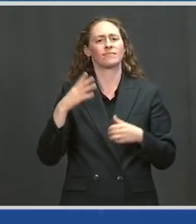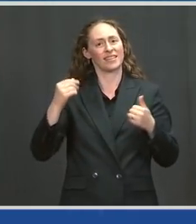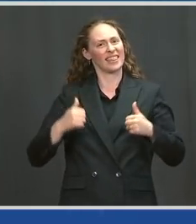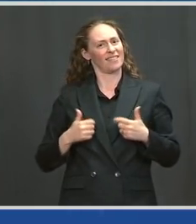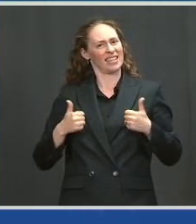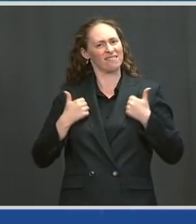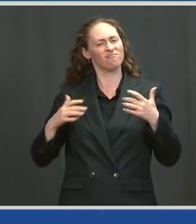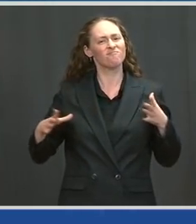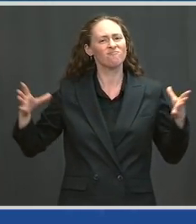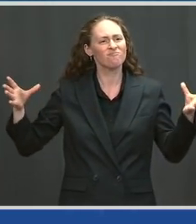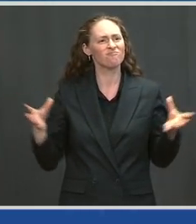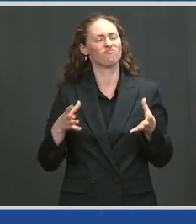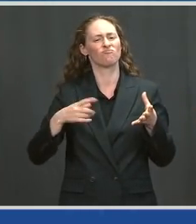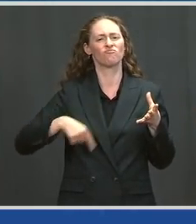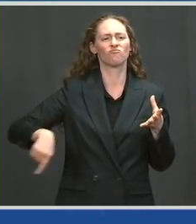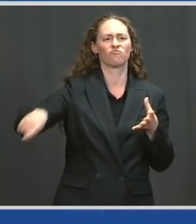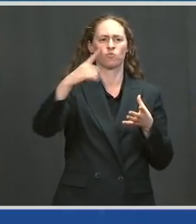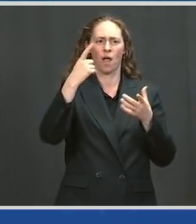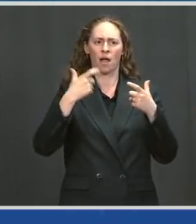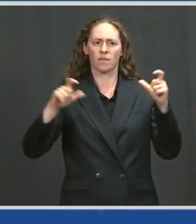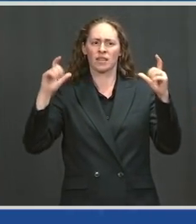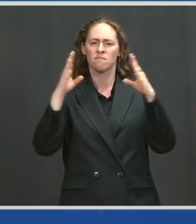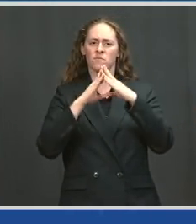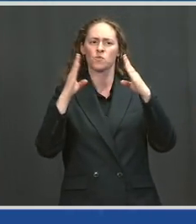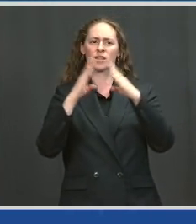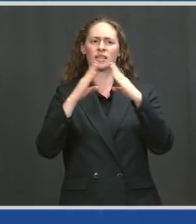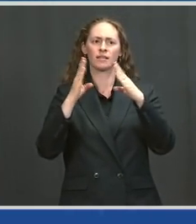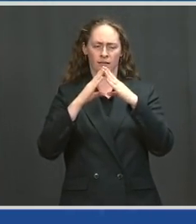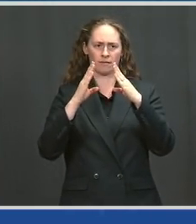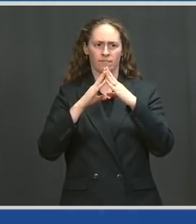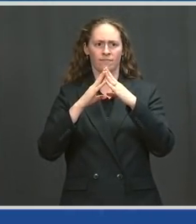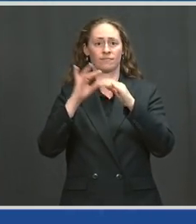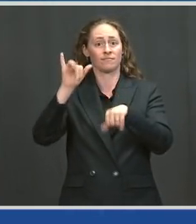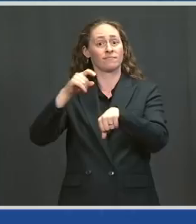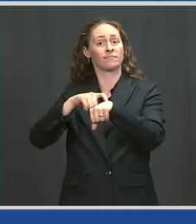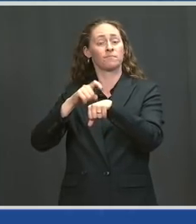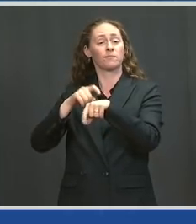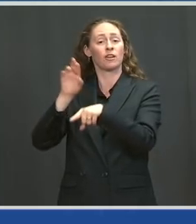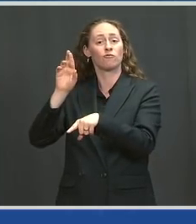Mother Randle was just six-years-old, six-years-old living with her grandma.